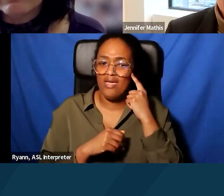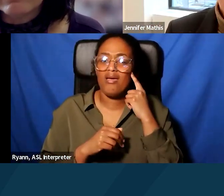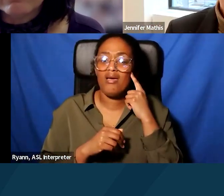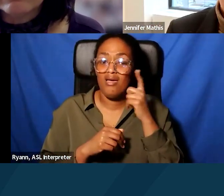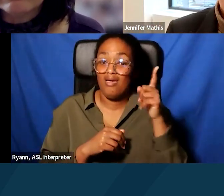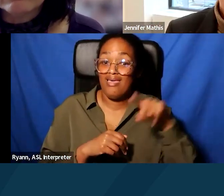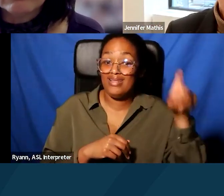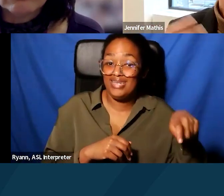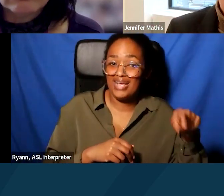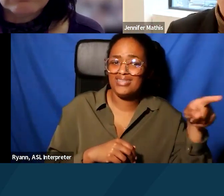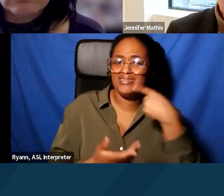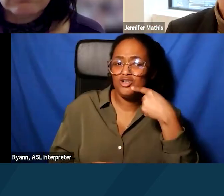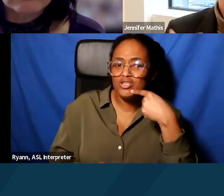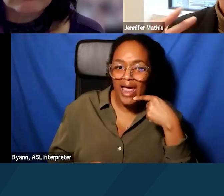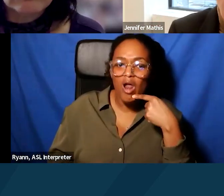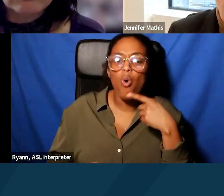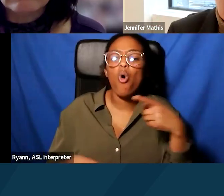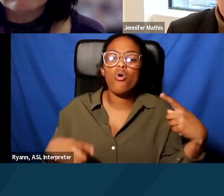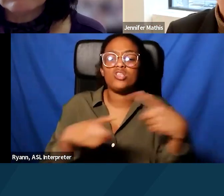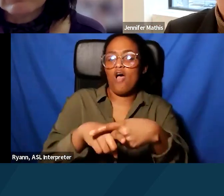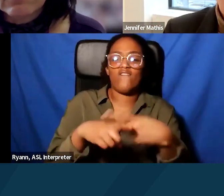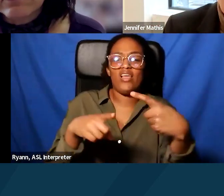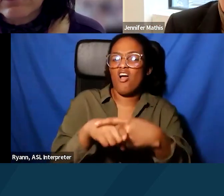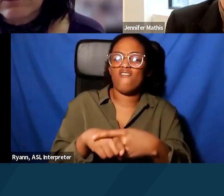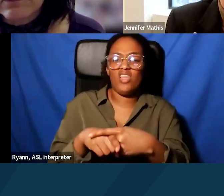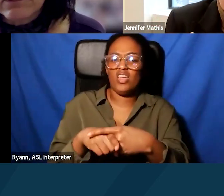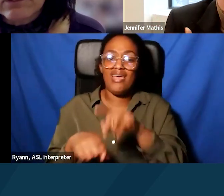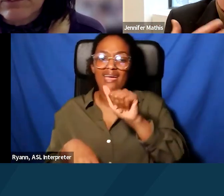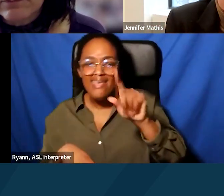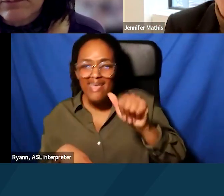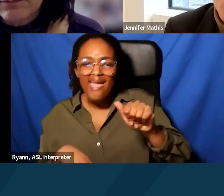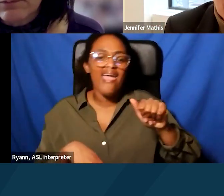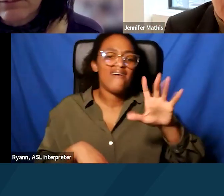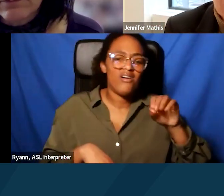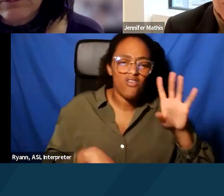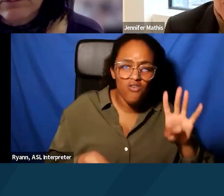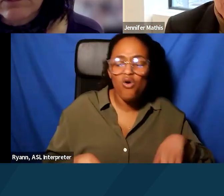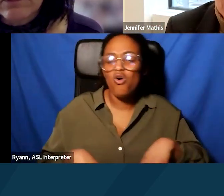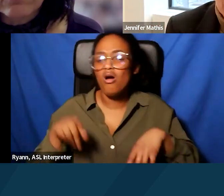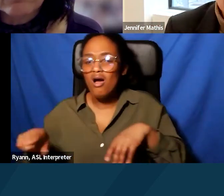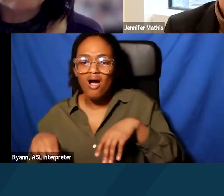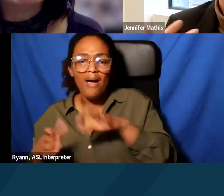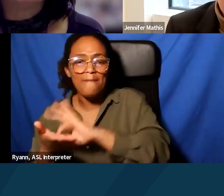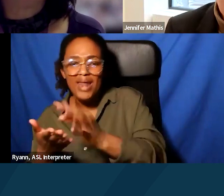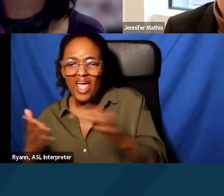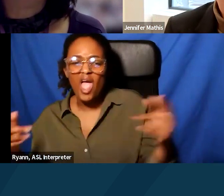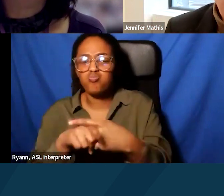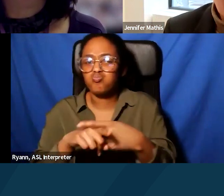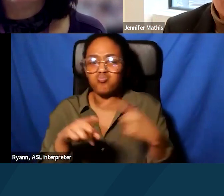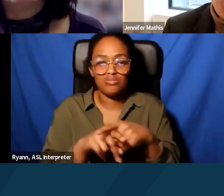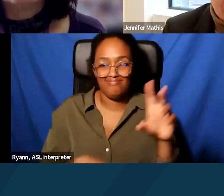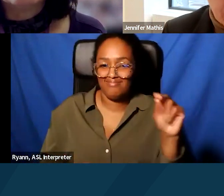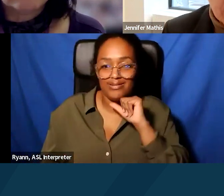and that Medicaid does not allow and would conflict with Medicaid to have